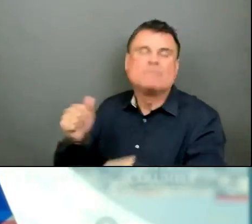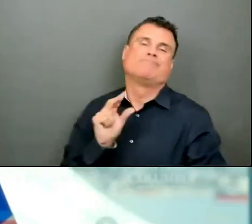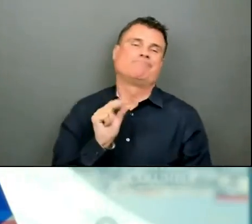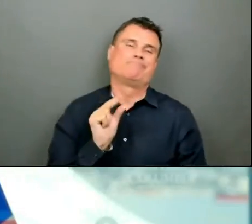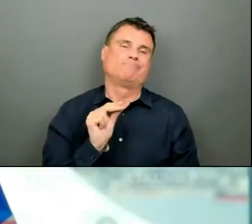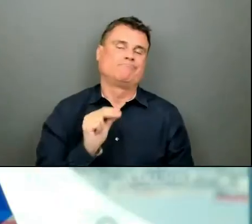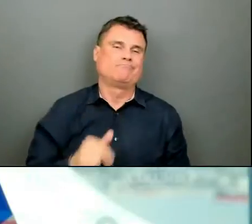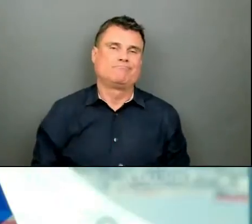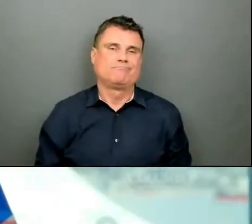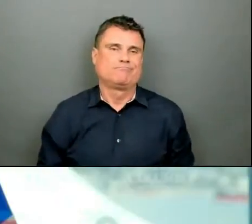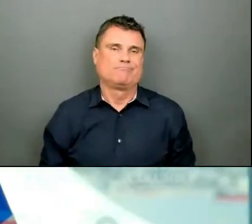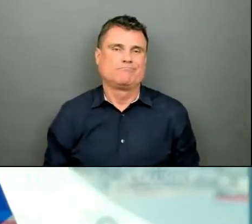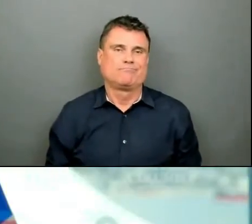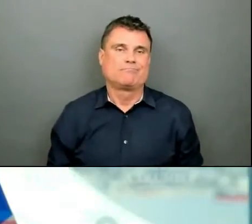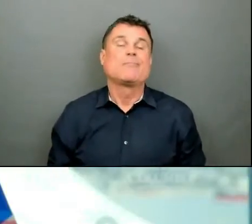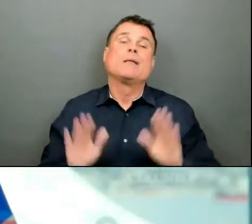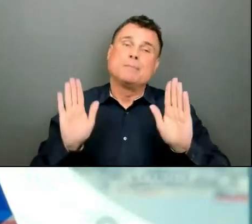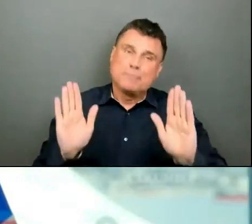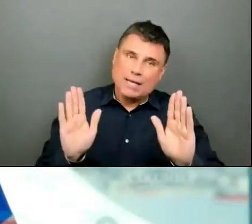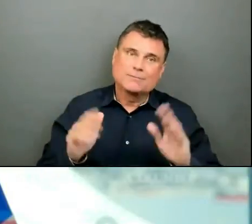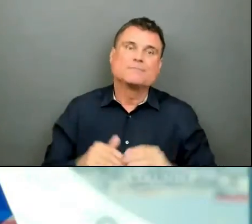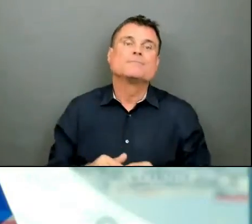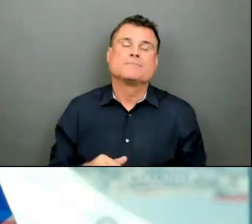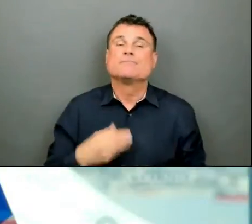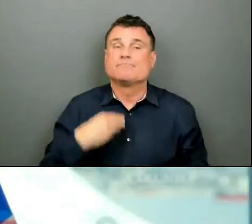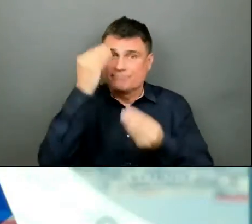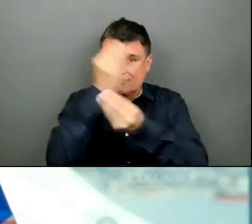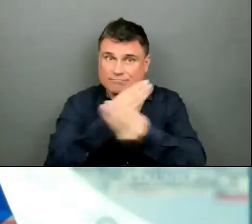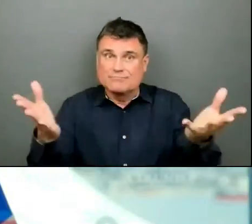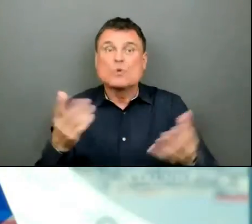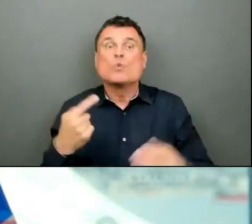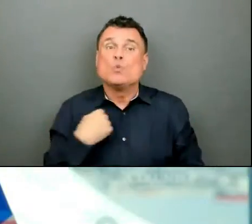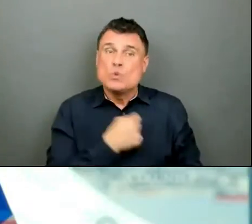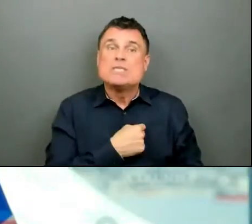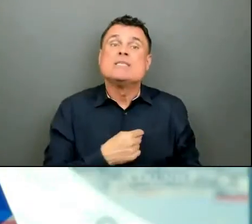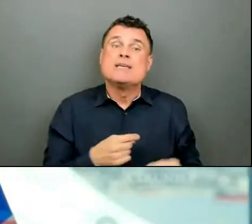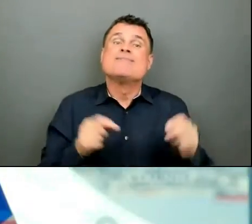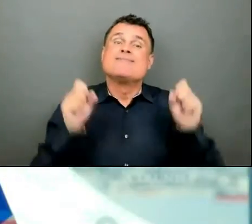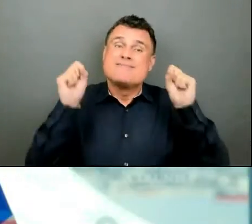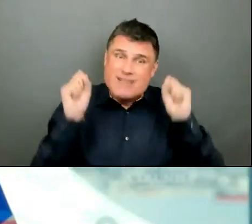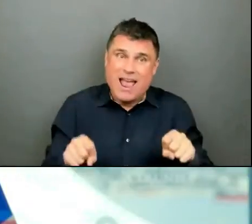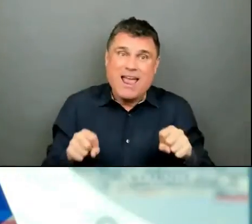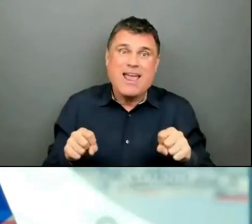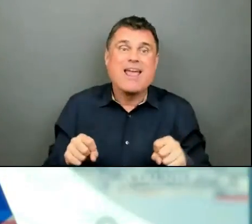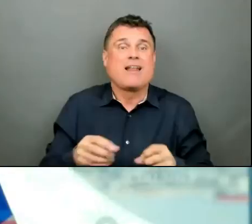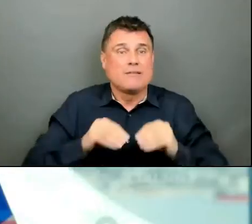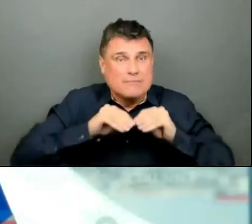are delivering vaccine at a rapid rate here in BC. Only thing constraining that is the